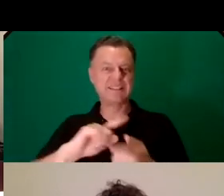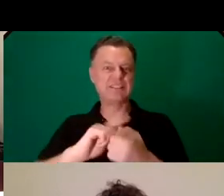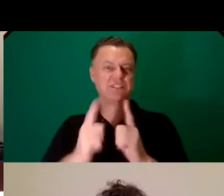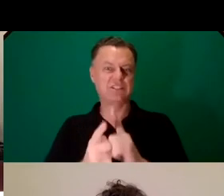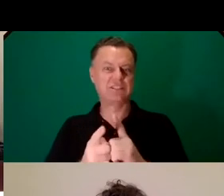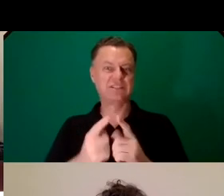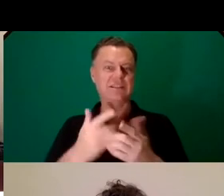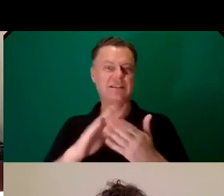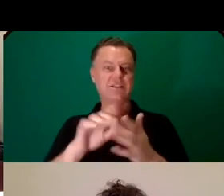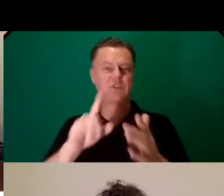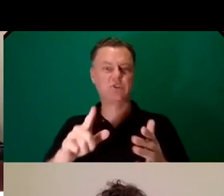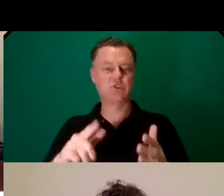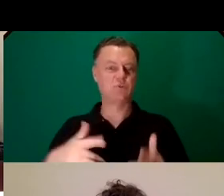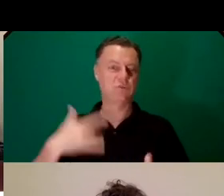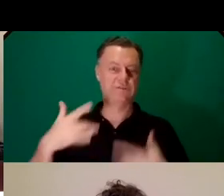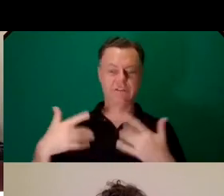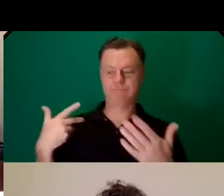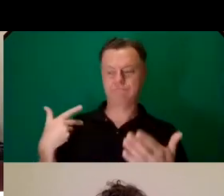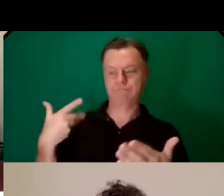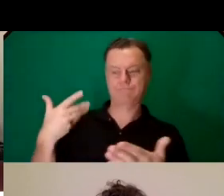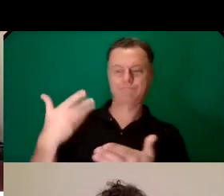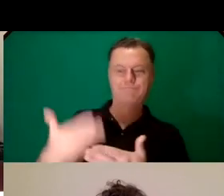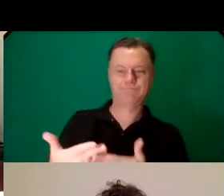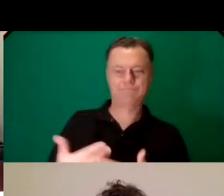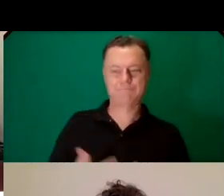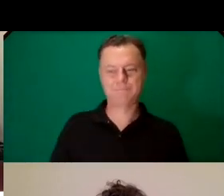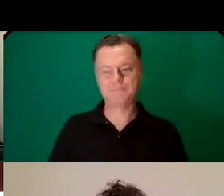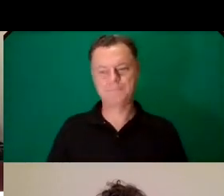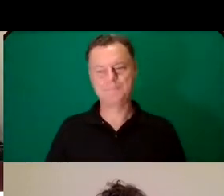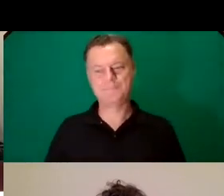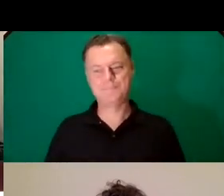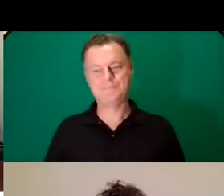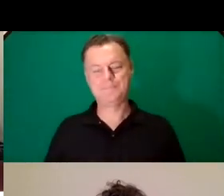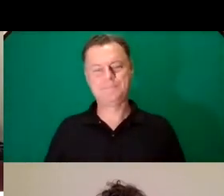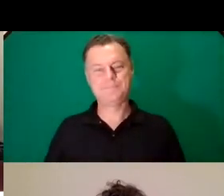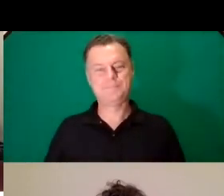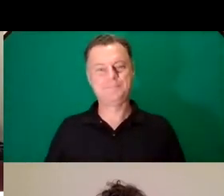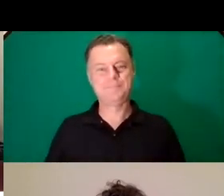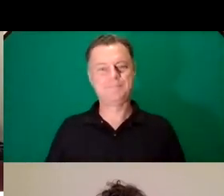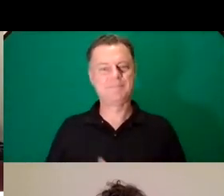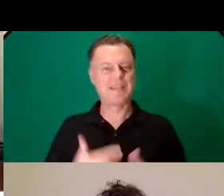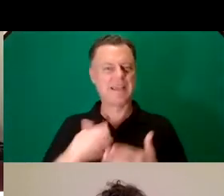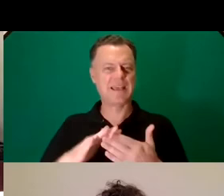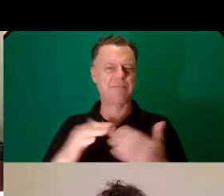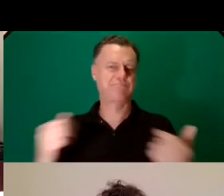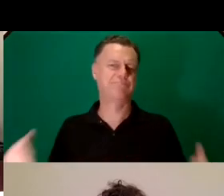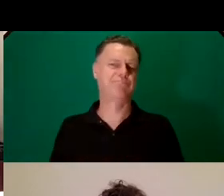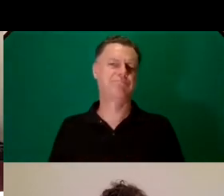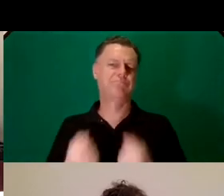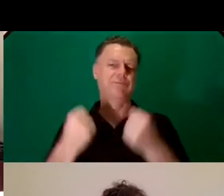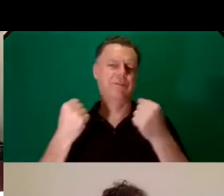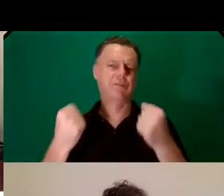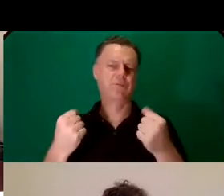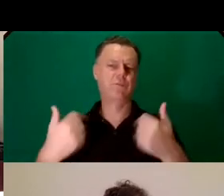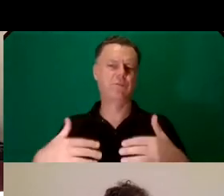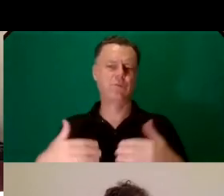you were living your hearing loss and how powerful is it that each of the works